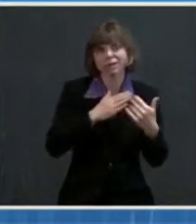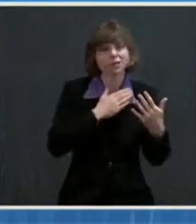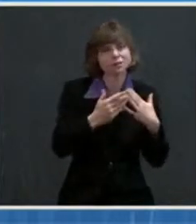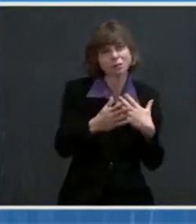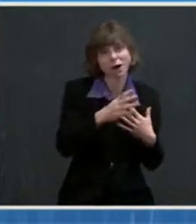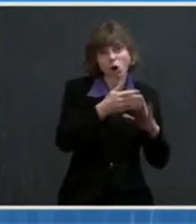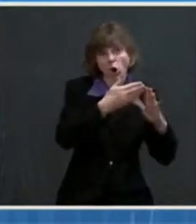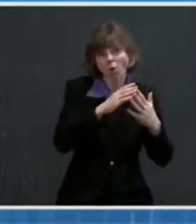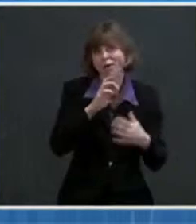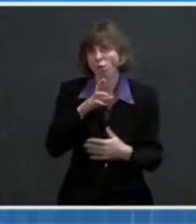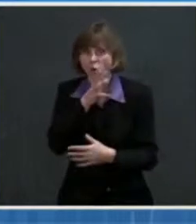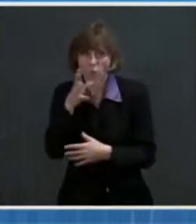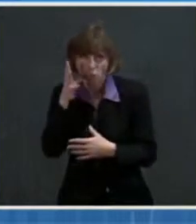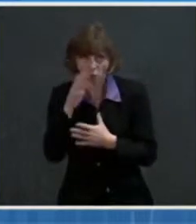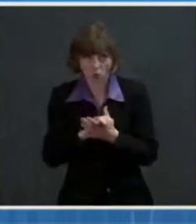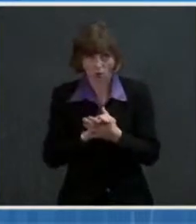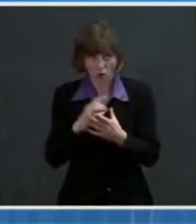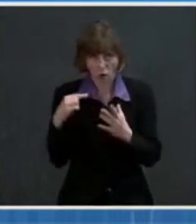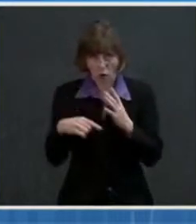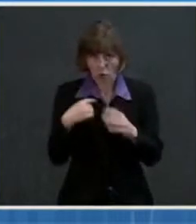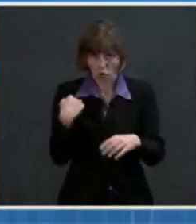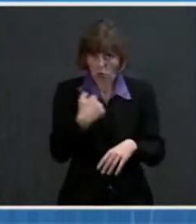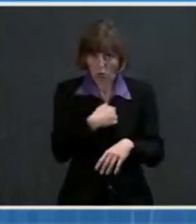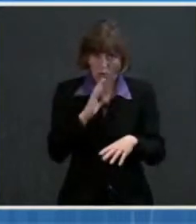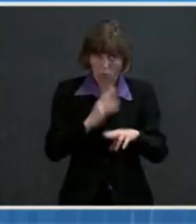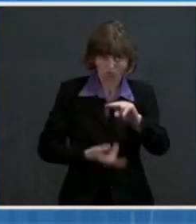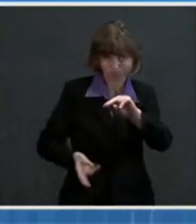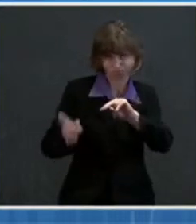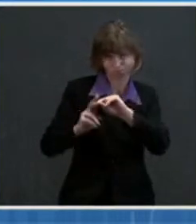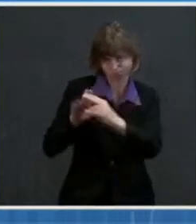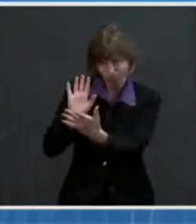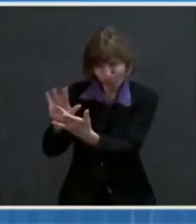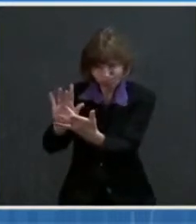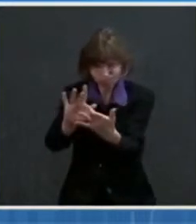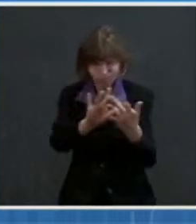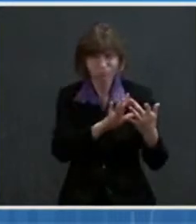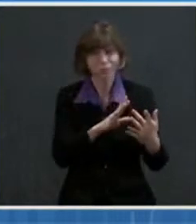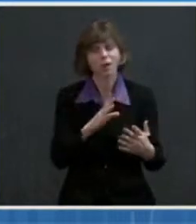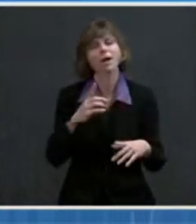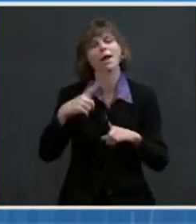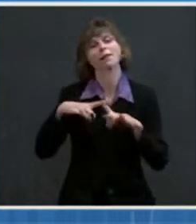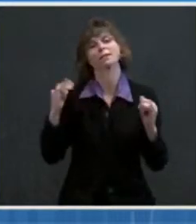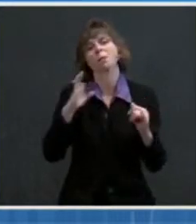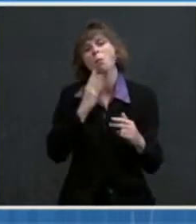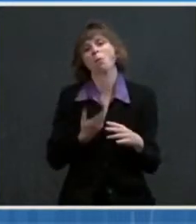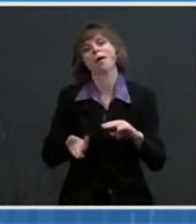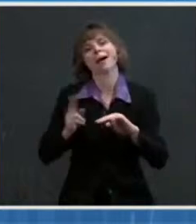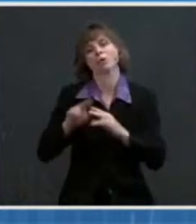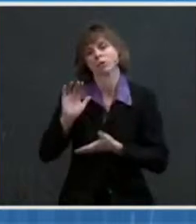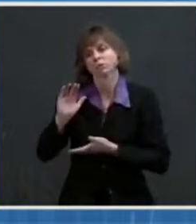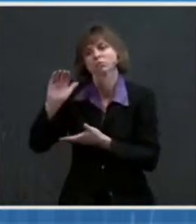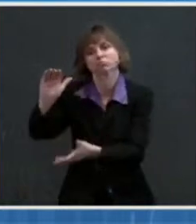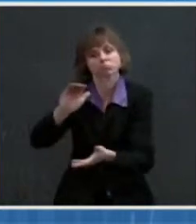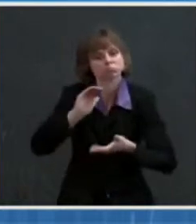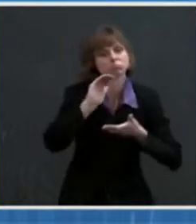WHETHER THEY ARE URBAN OR RURAL. AS WE DOUBLE DOWN UNDER REACH AND IMPACT OF OUR FEDERAL